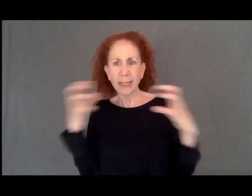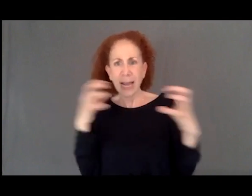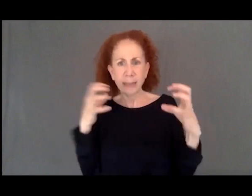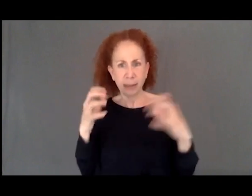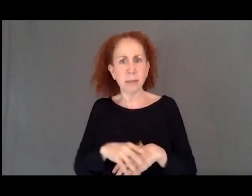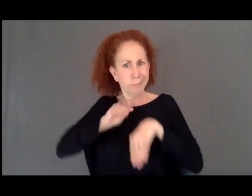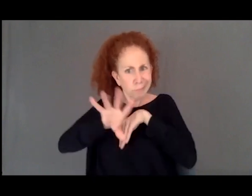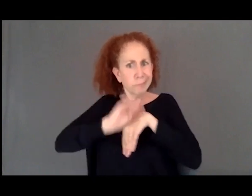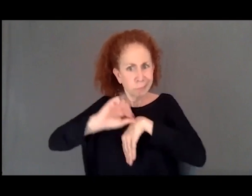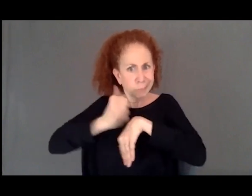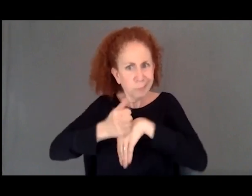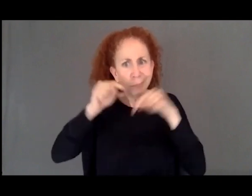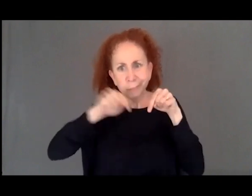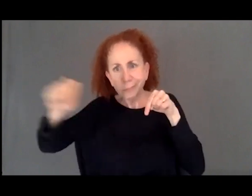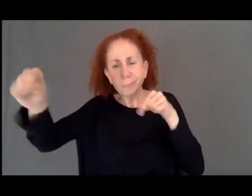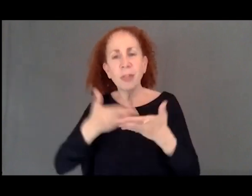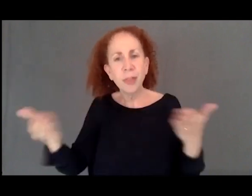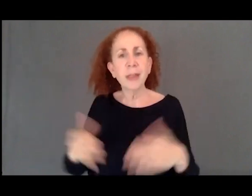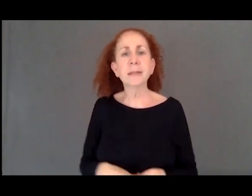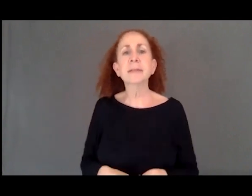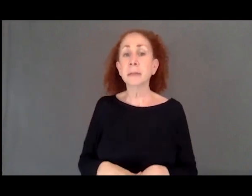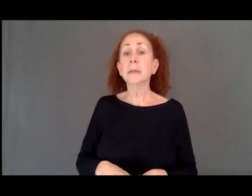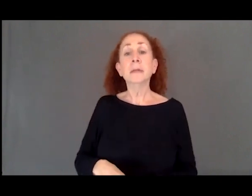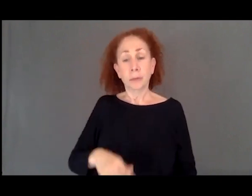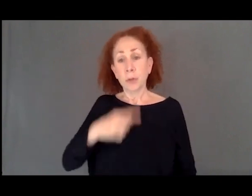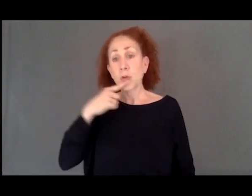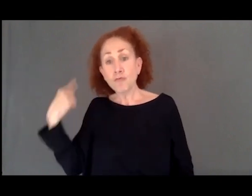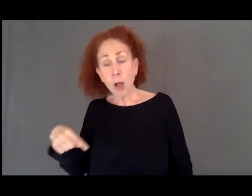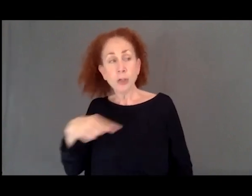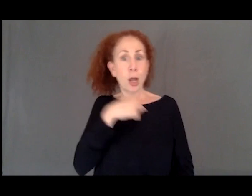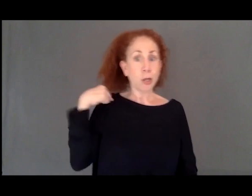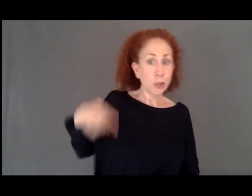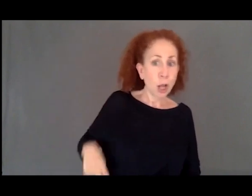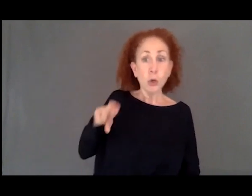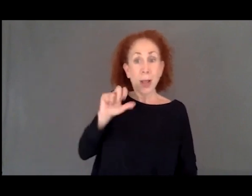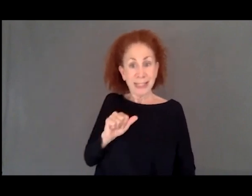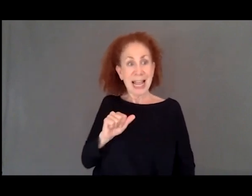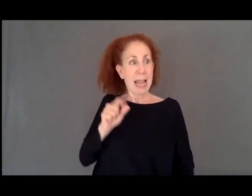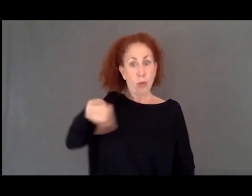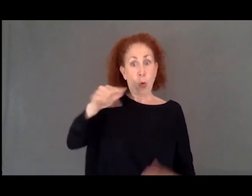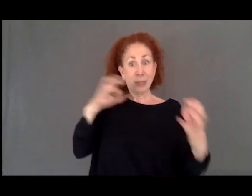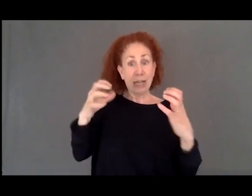And what we're seeing in terms of tensions between Russia, China, the United States-- yes, they may be new, but they're also